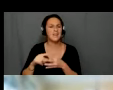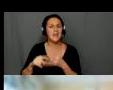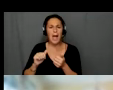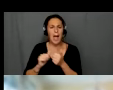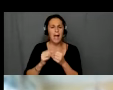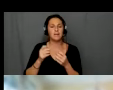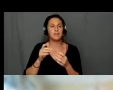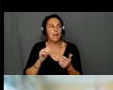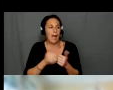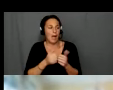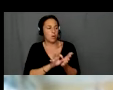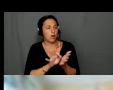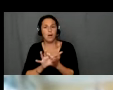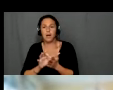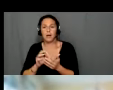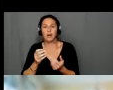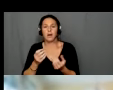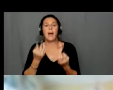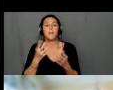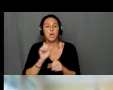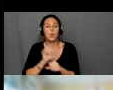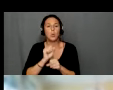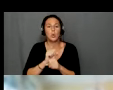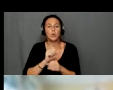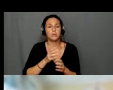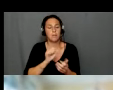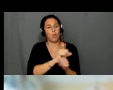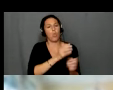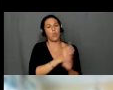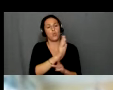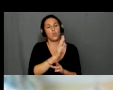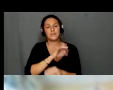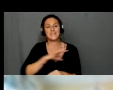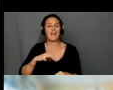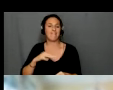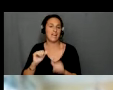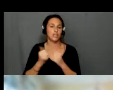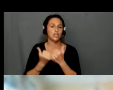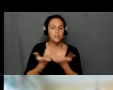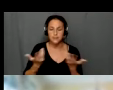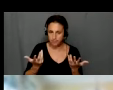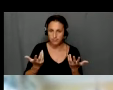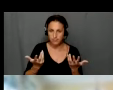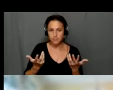and to study things like heat illness, and workers comp because of how many workers are employed through